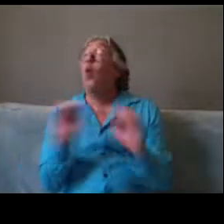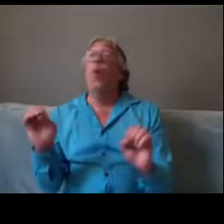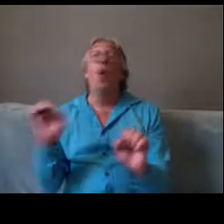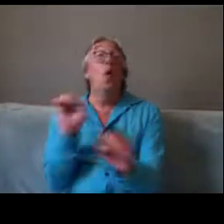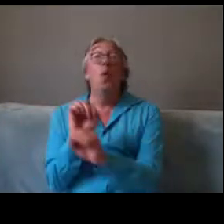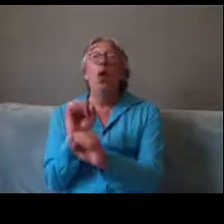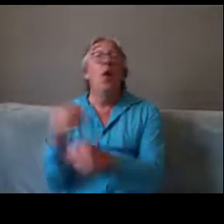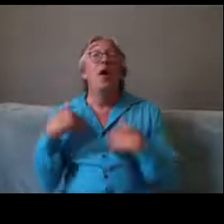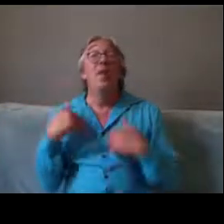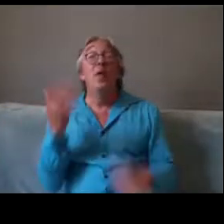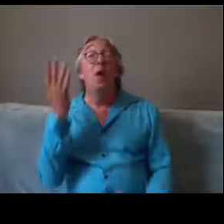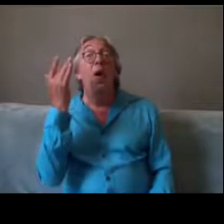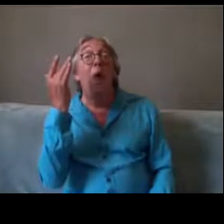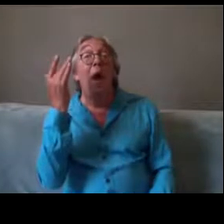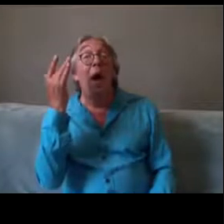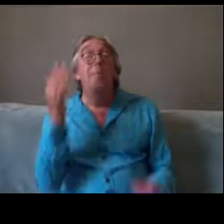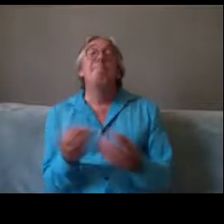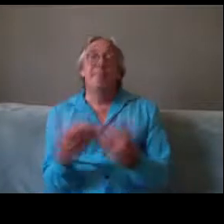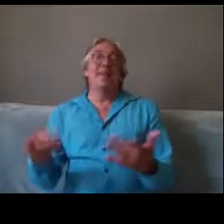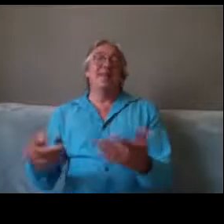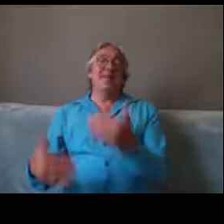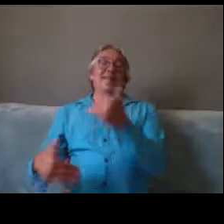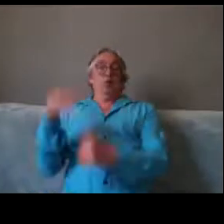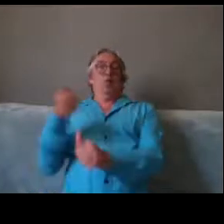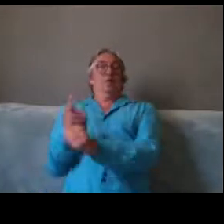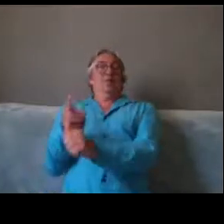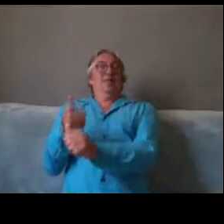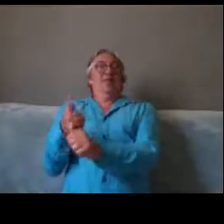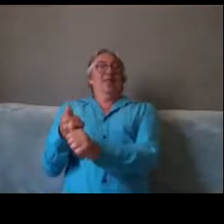Overall, the satisfaction regarding financing